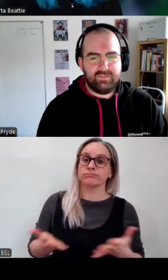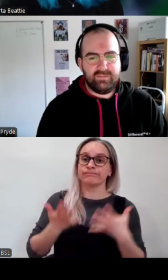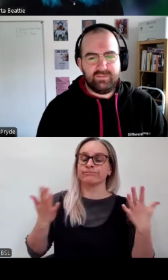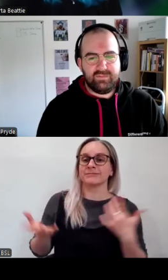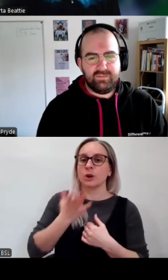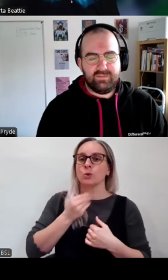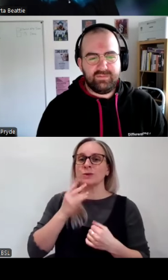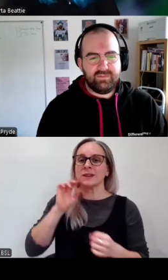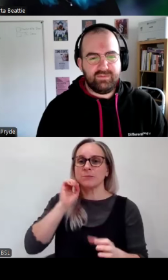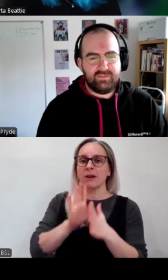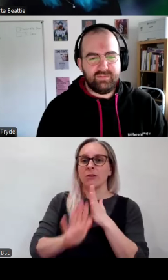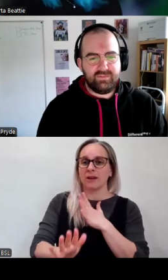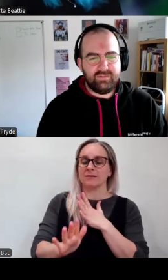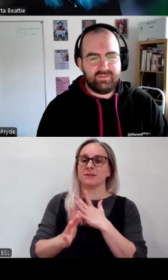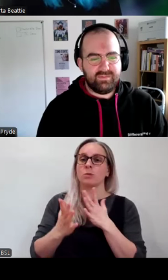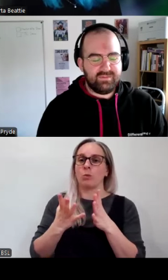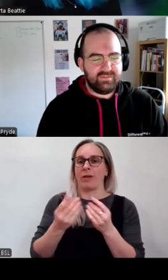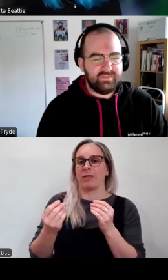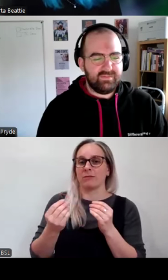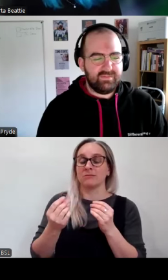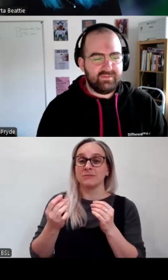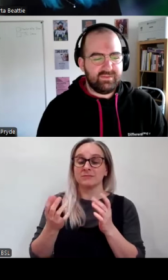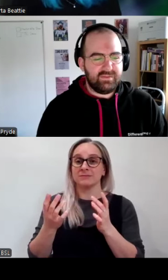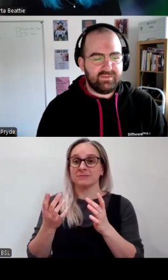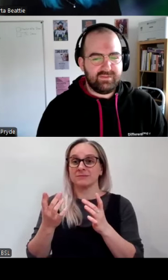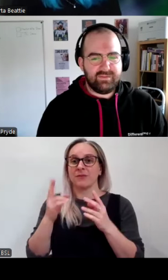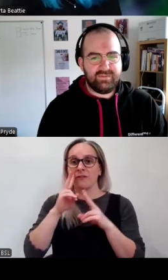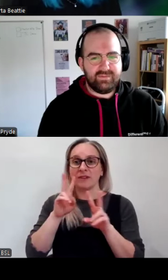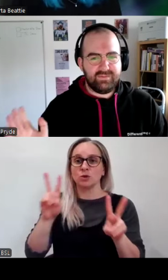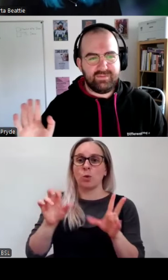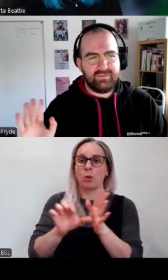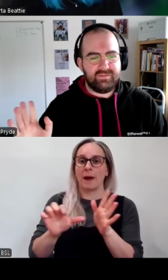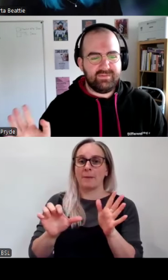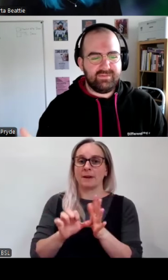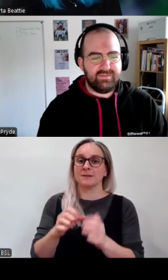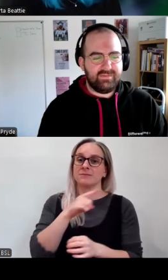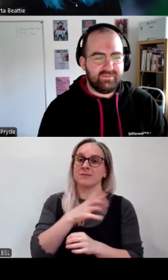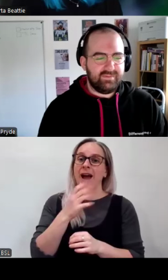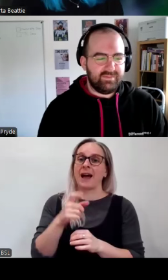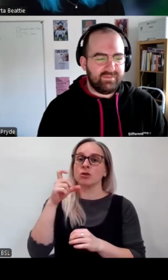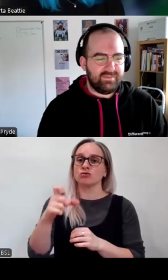We've got a guest speaker today who's called Craig Pryde from Different Breed and I'll hand over to him in a few minutes.